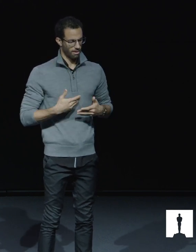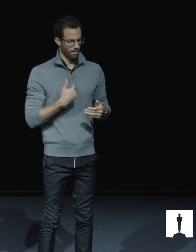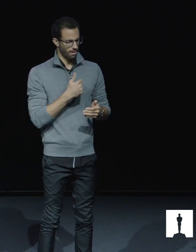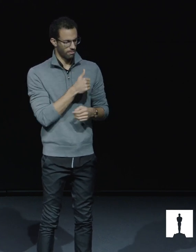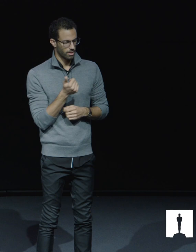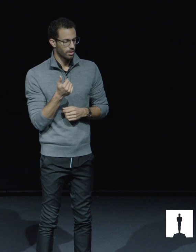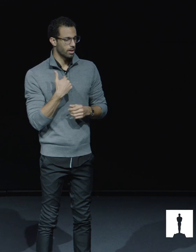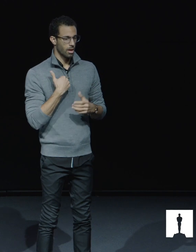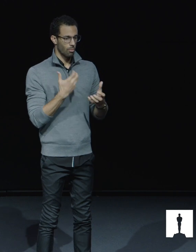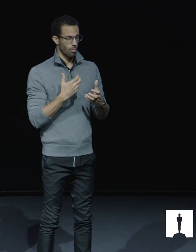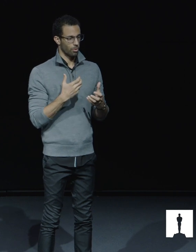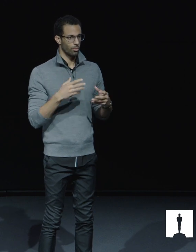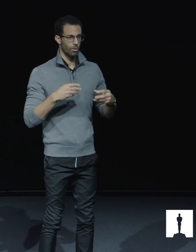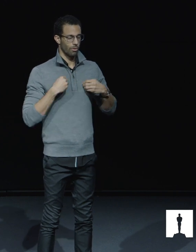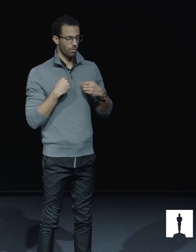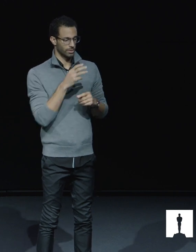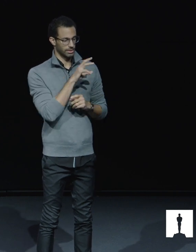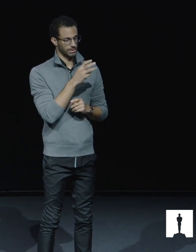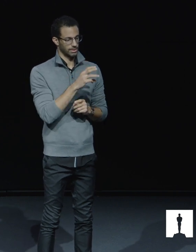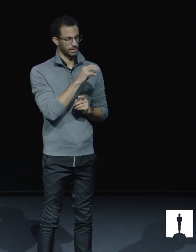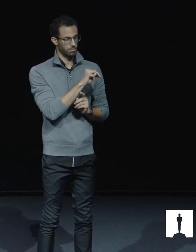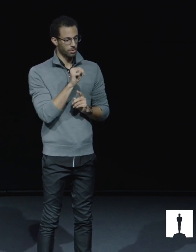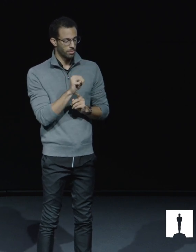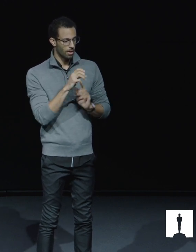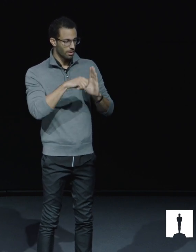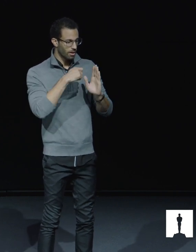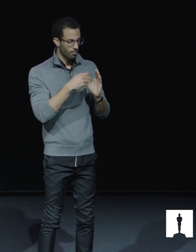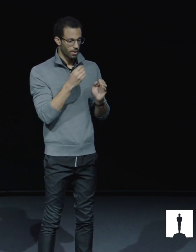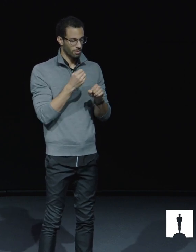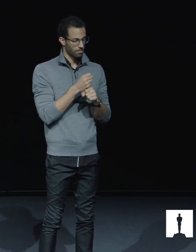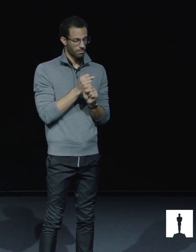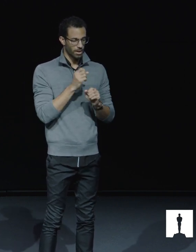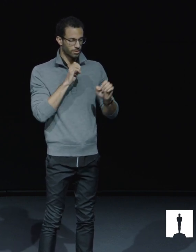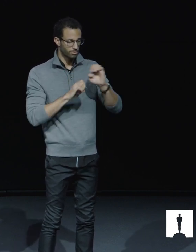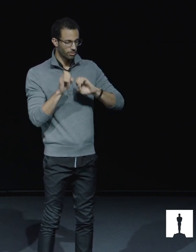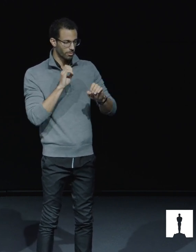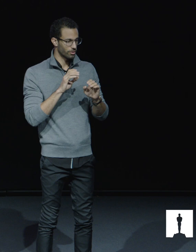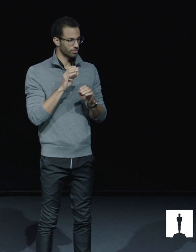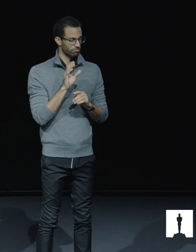camera and make experimental films can be so classified." His comment, and tones, and